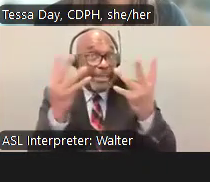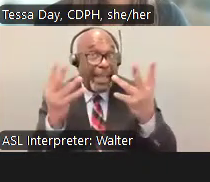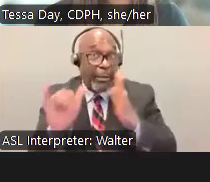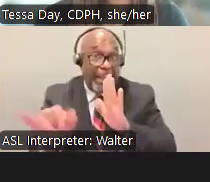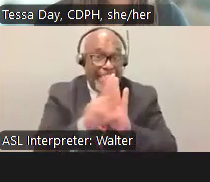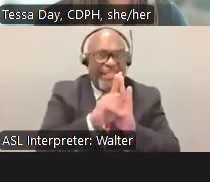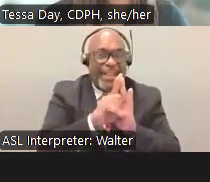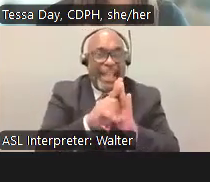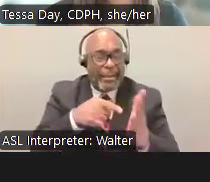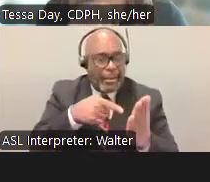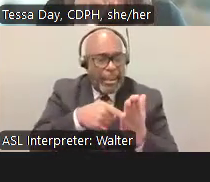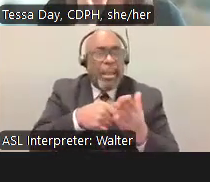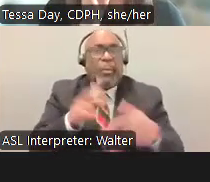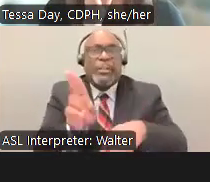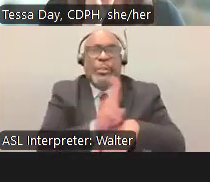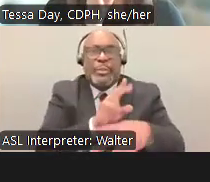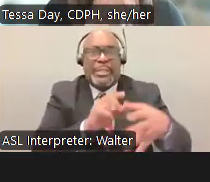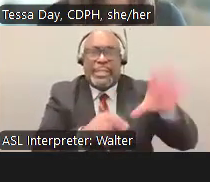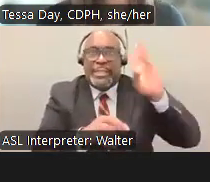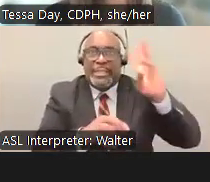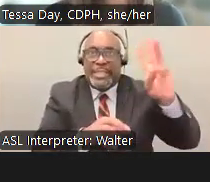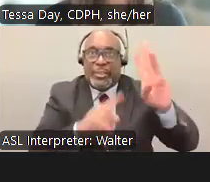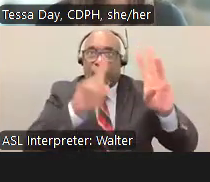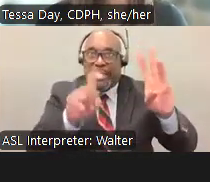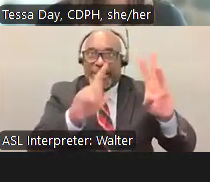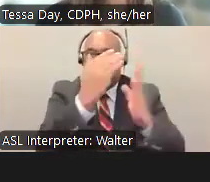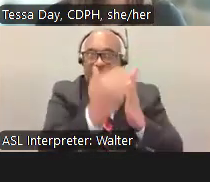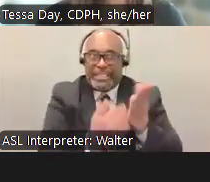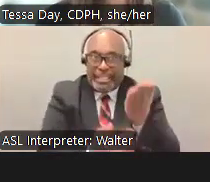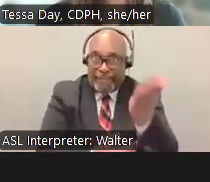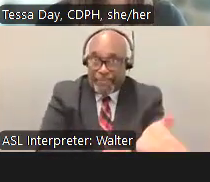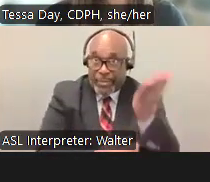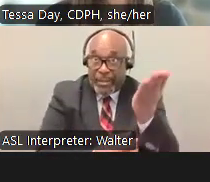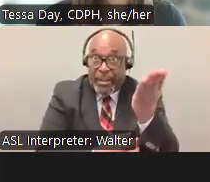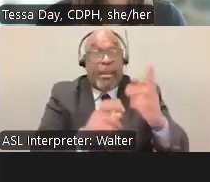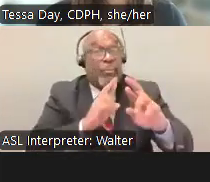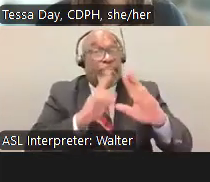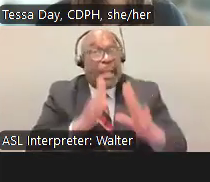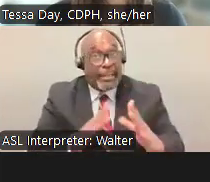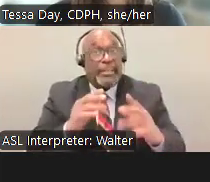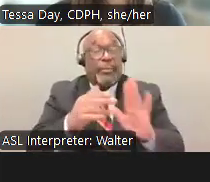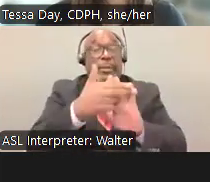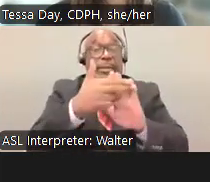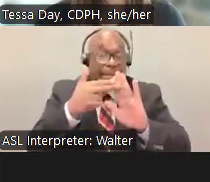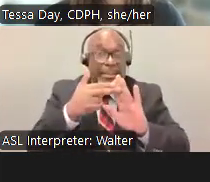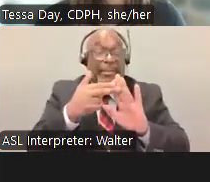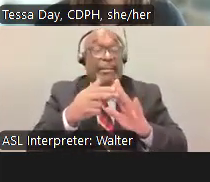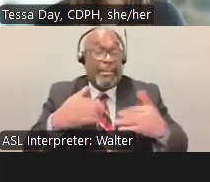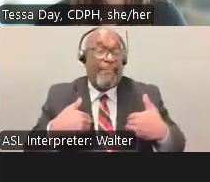13:20:52 of the six questions that are 13:20:53 listed here. Respondents were 13:20:55 considered as having a 13:20:57 disability if they reported yes